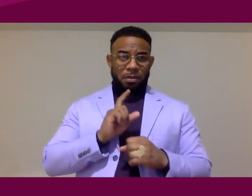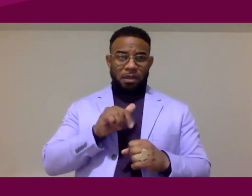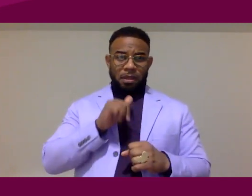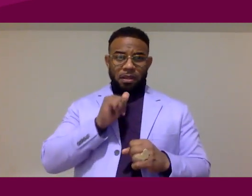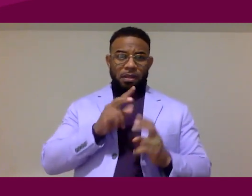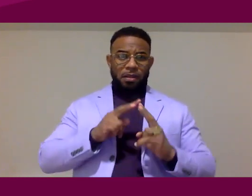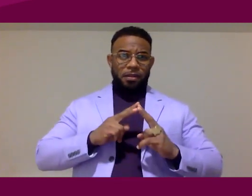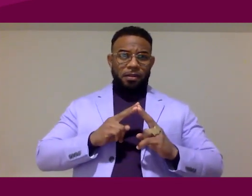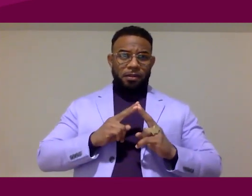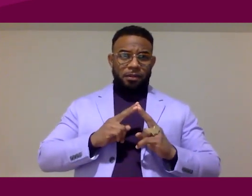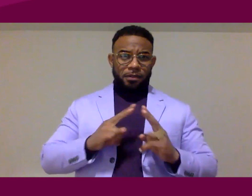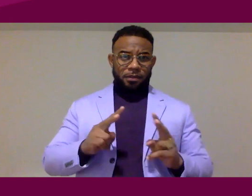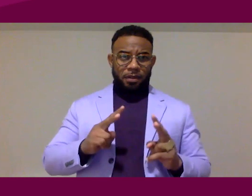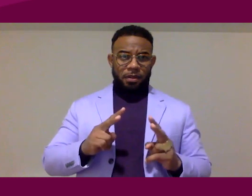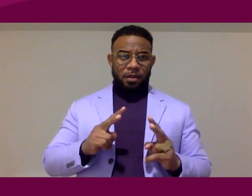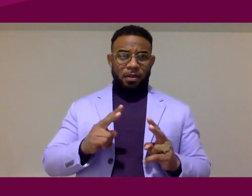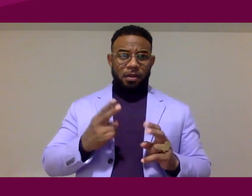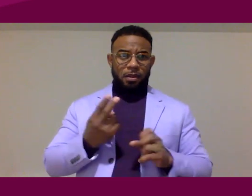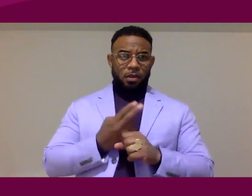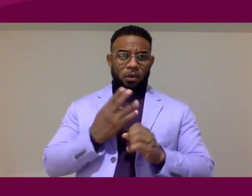very user-friendly.